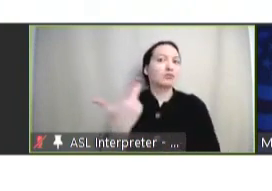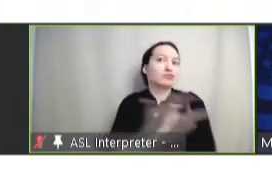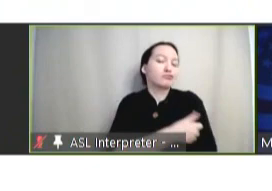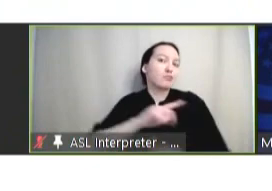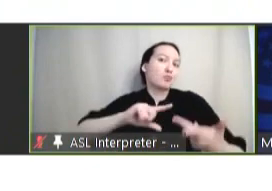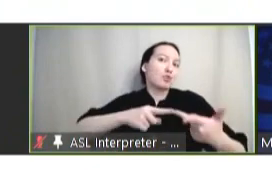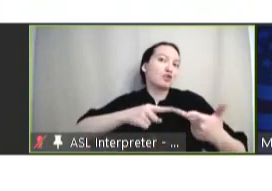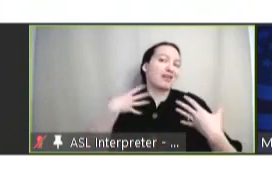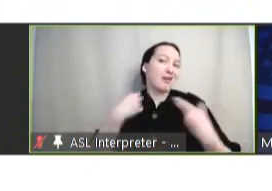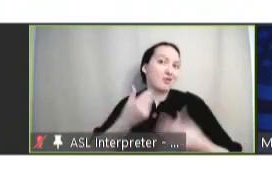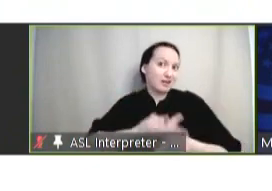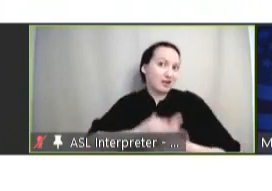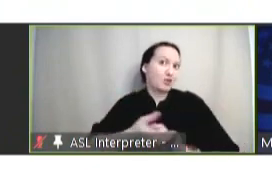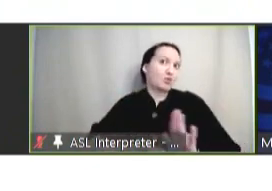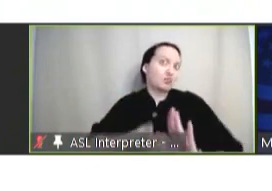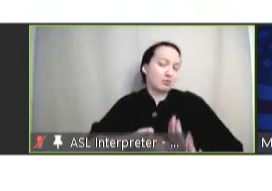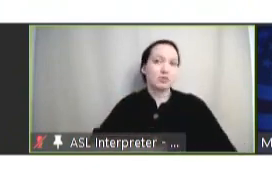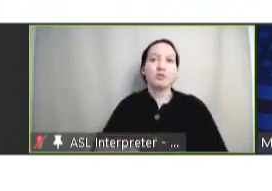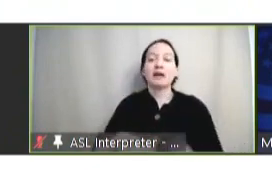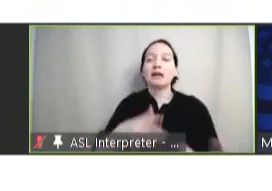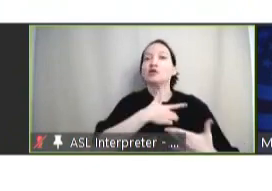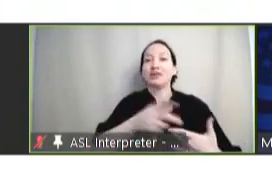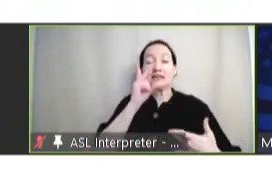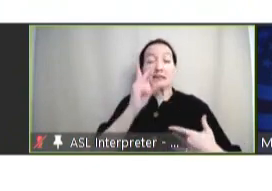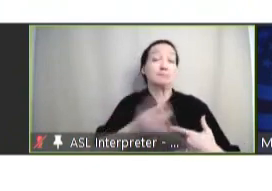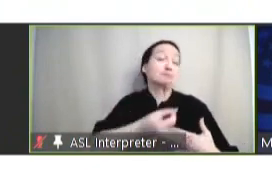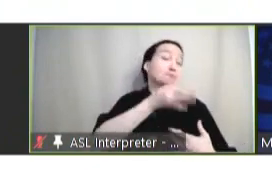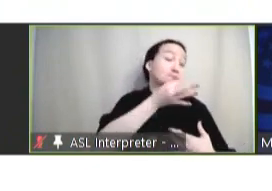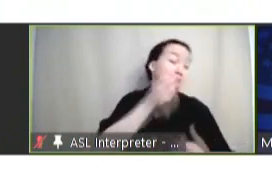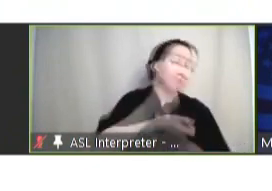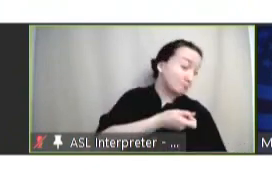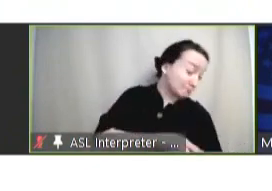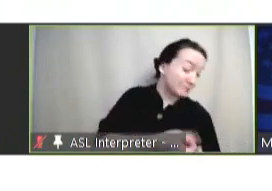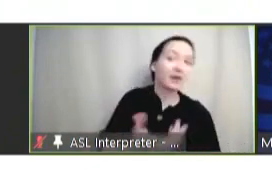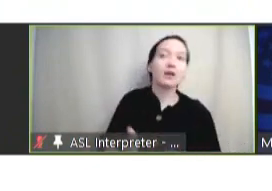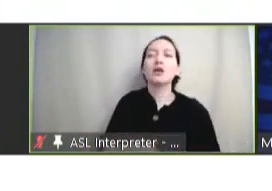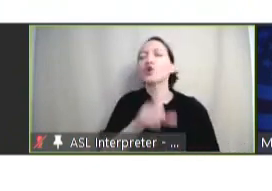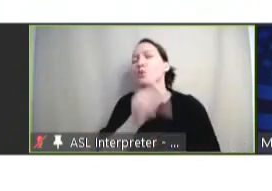So, I think, you know, that is a trend that we see coming. On your question about, you know,